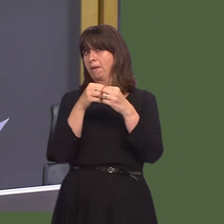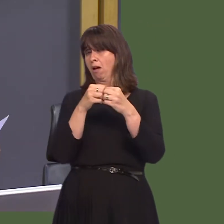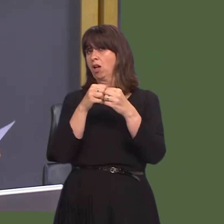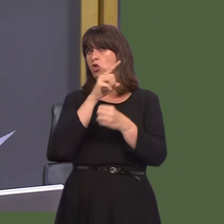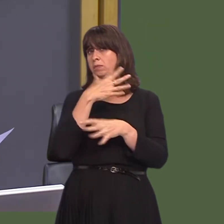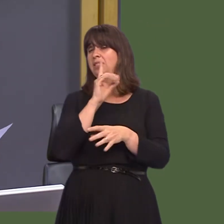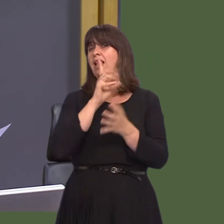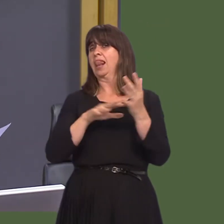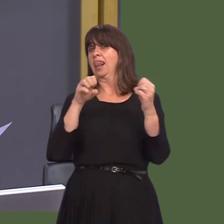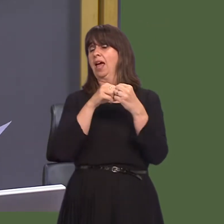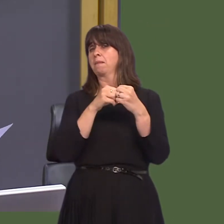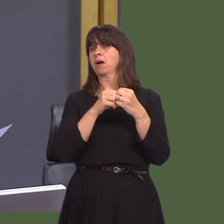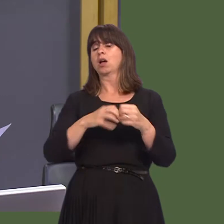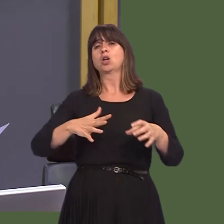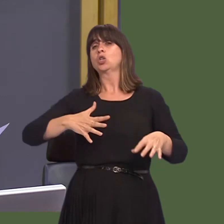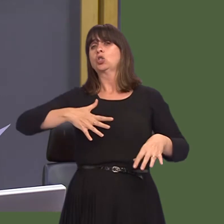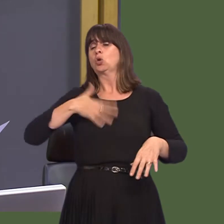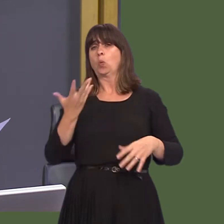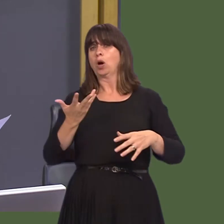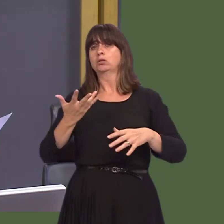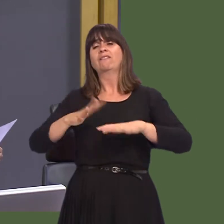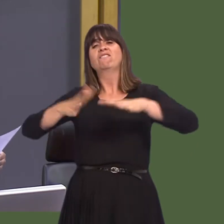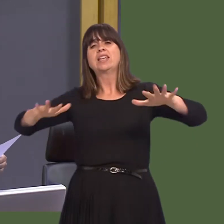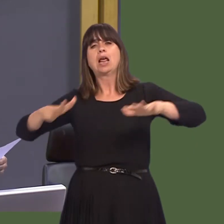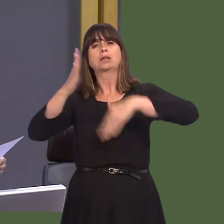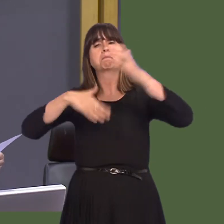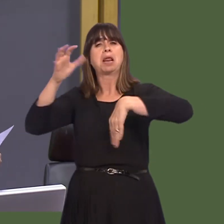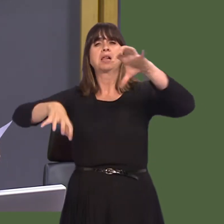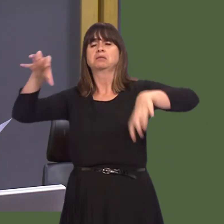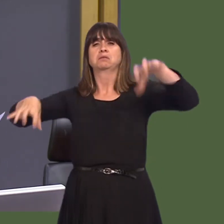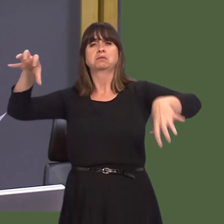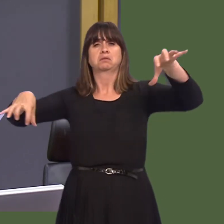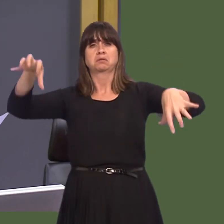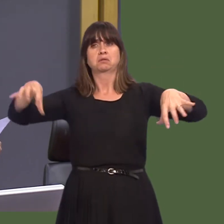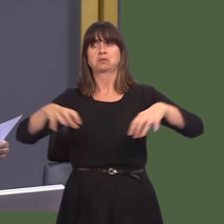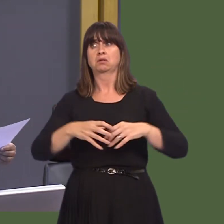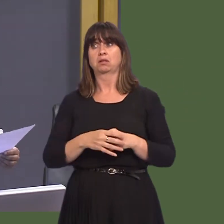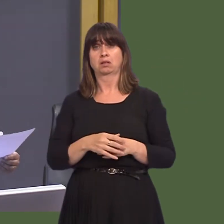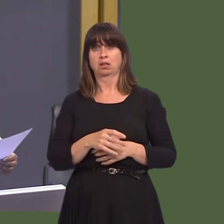does not want to build in Waterhall fields or on any green spaces.'